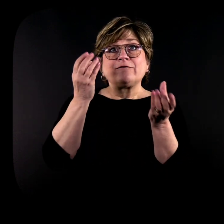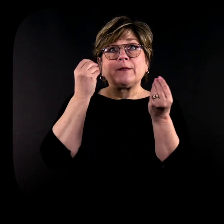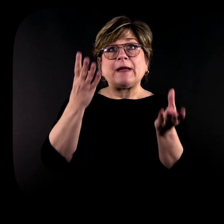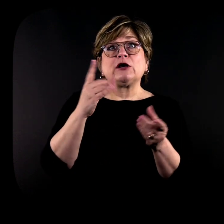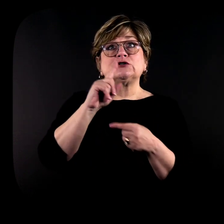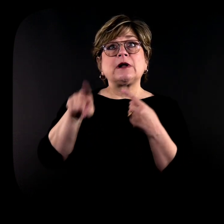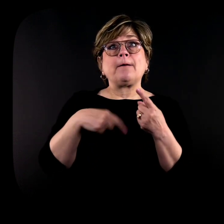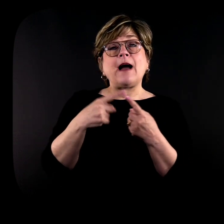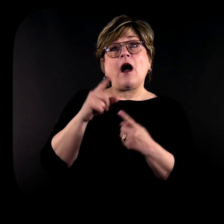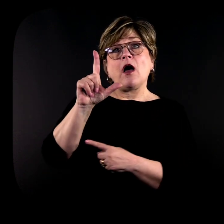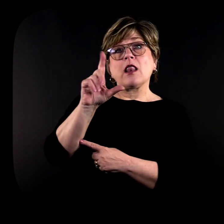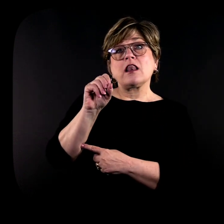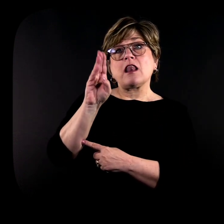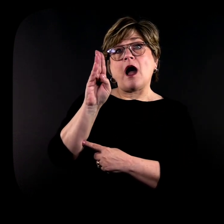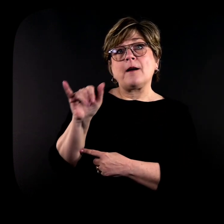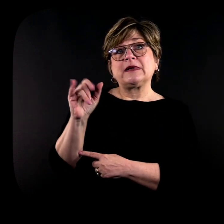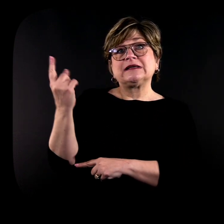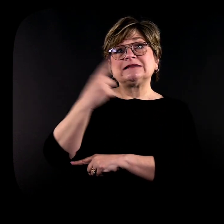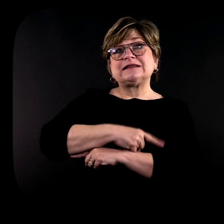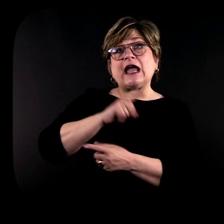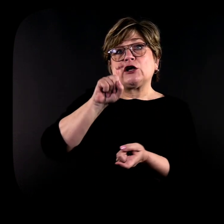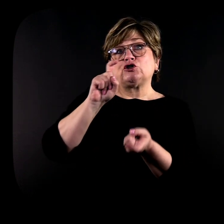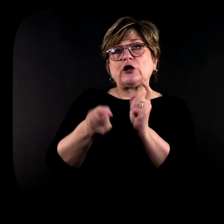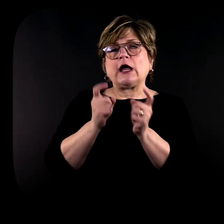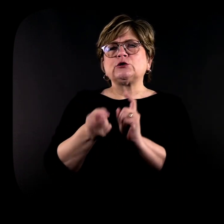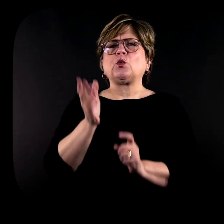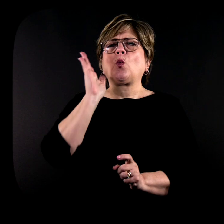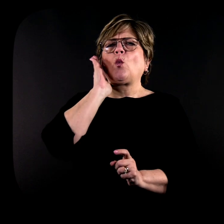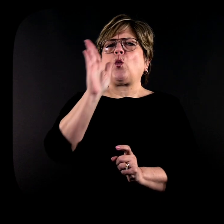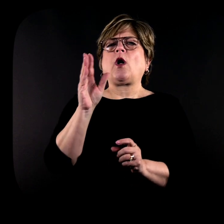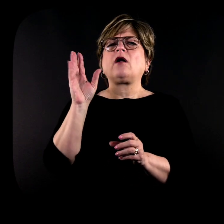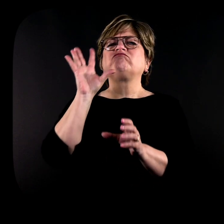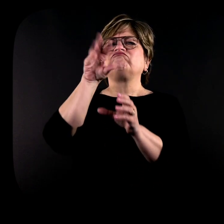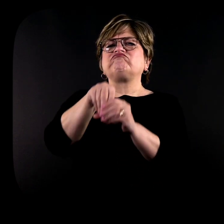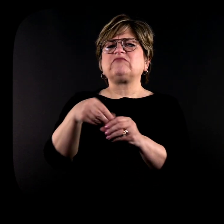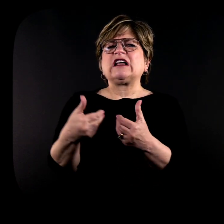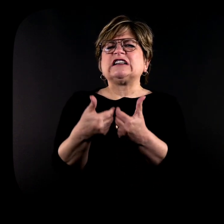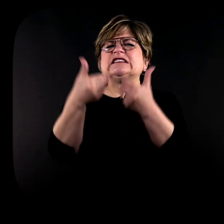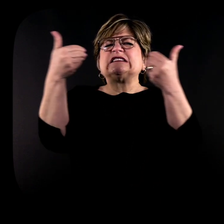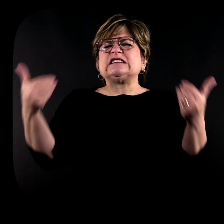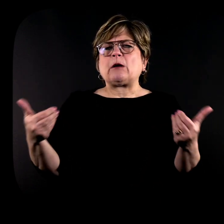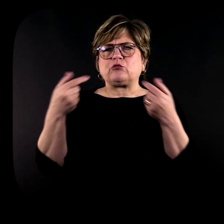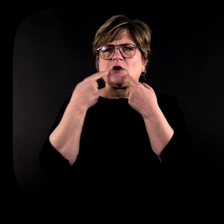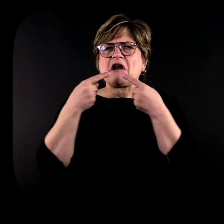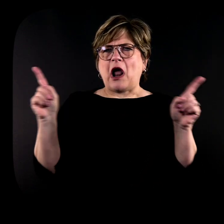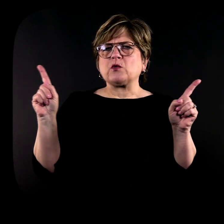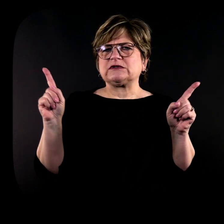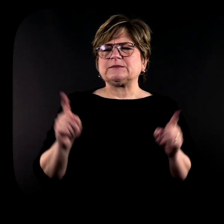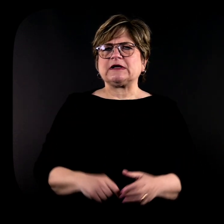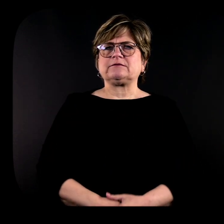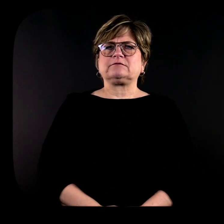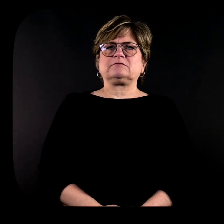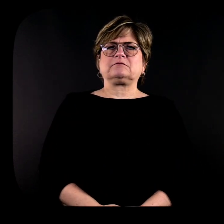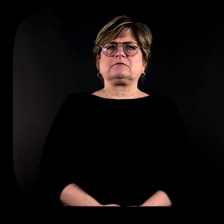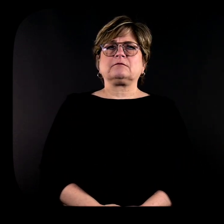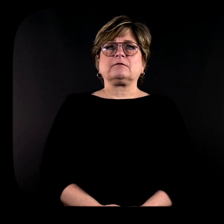More information about Lobby Day changes is in a separate announcement.